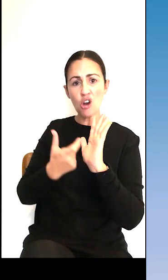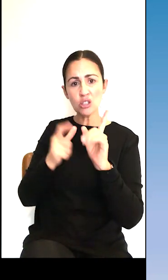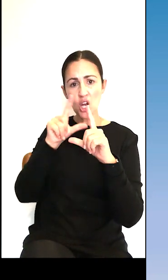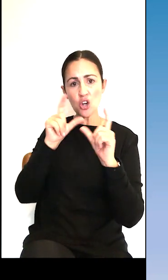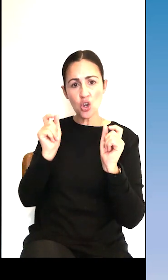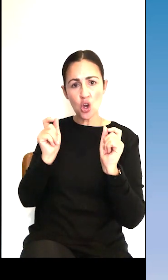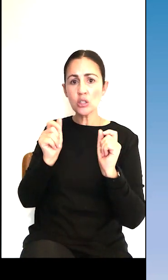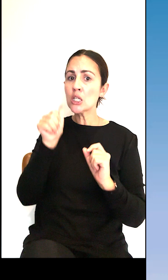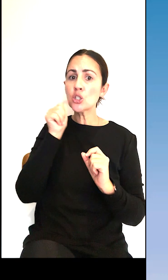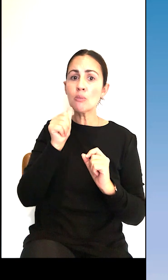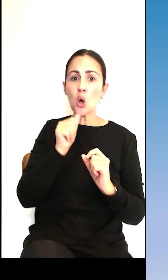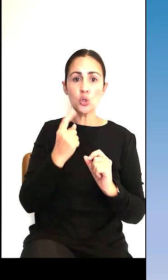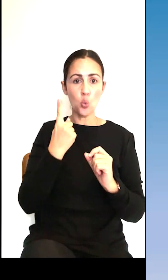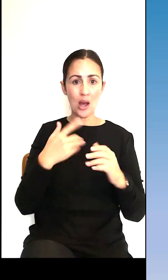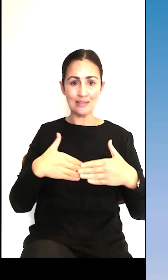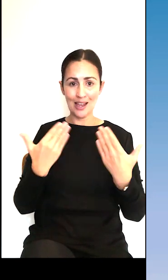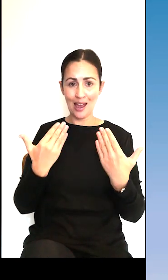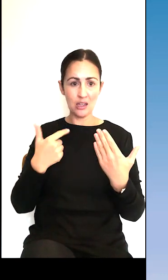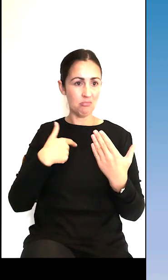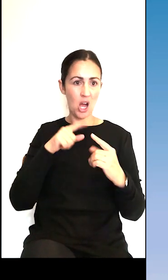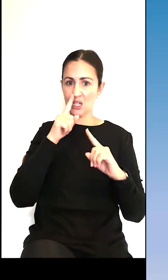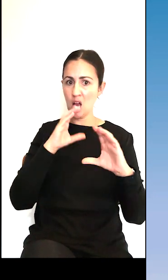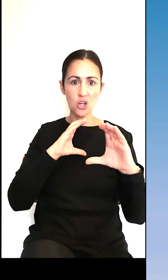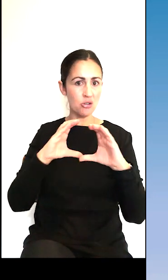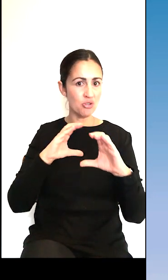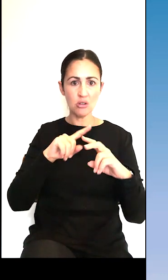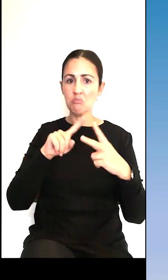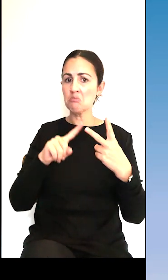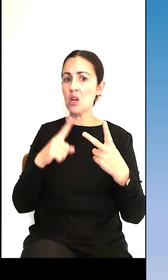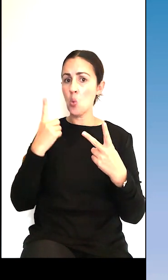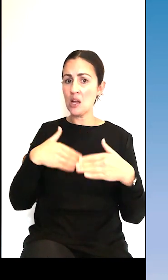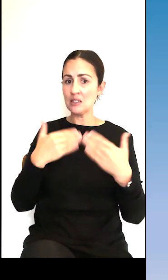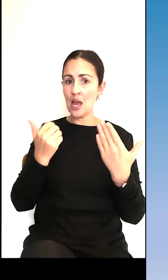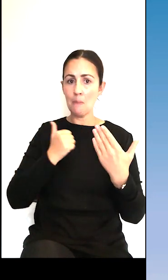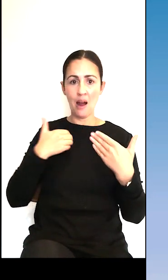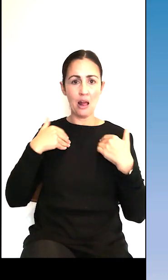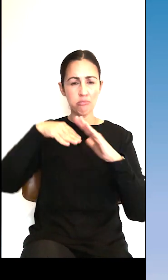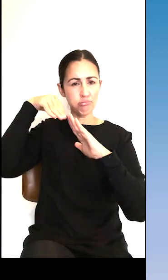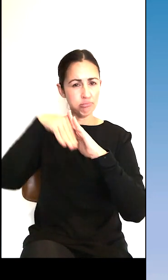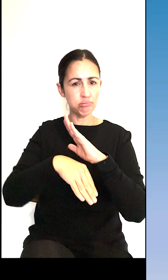not able to make or communicate treatment decisions themselves. Thank you.